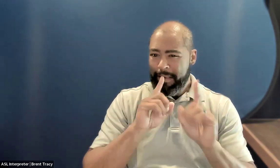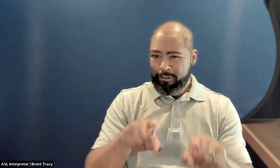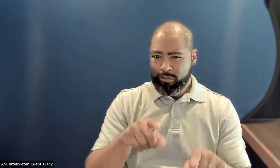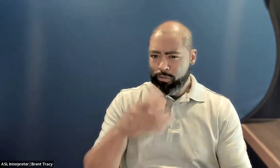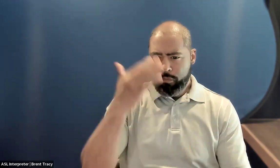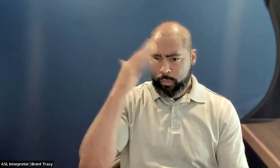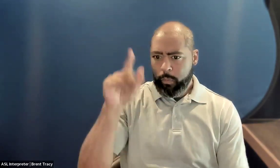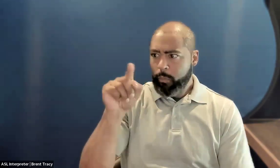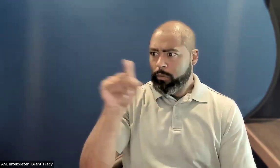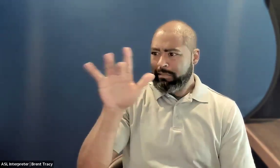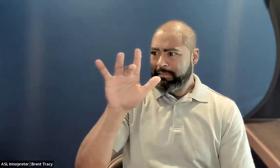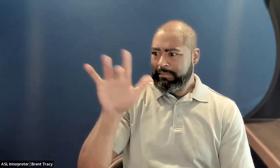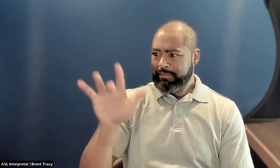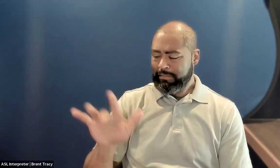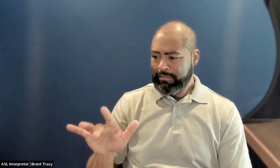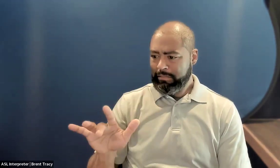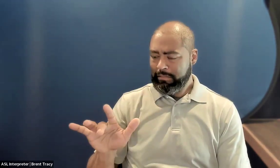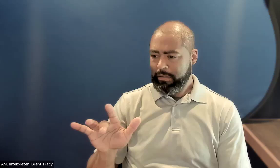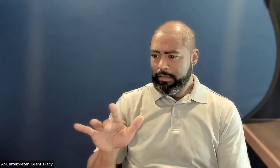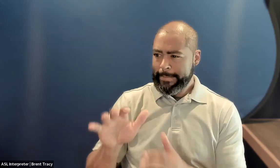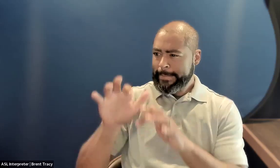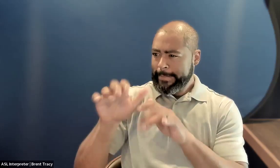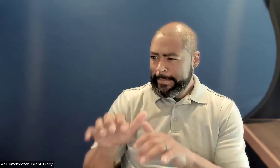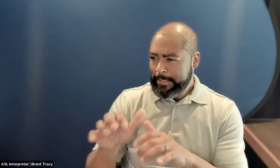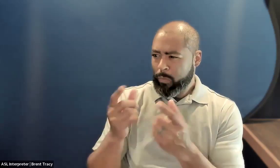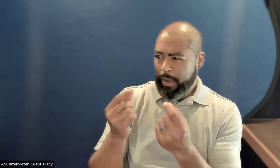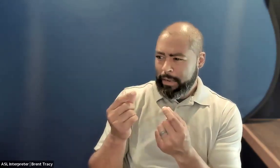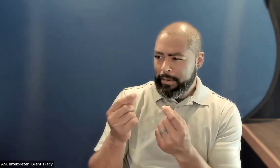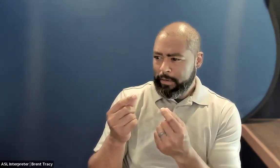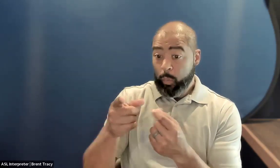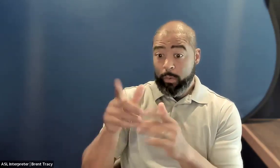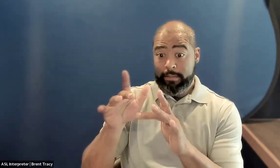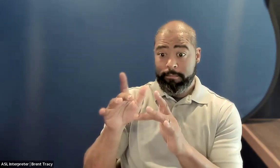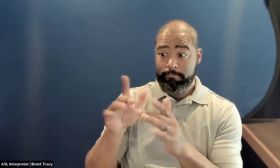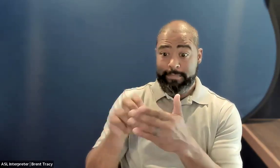Next slide on the next part of the tool page.